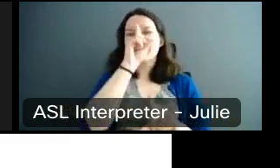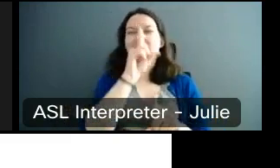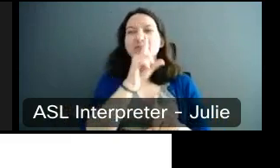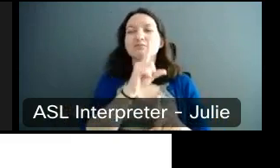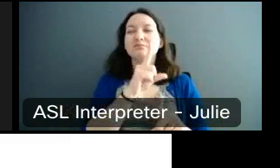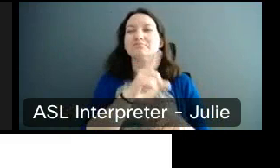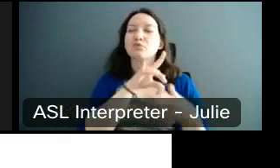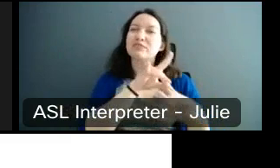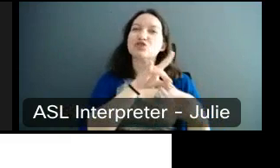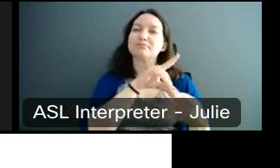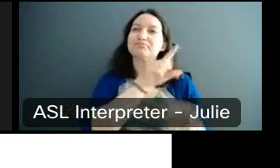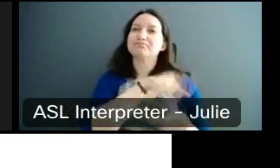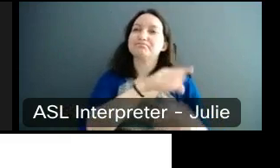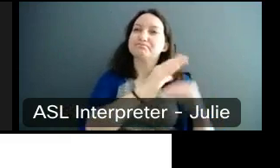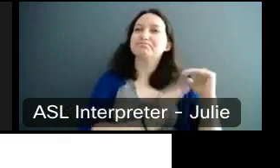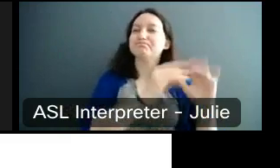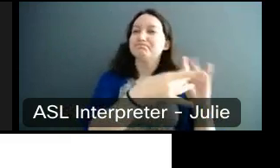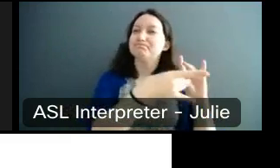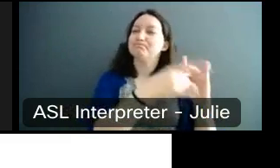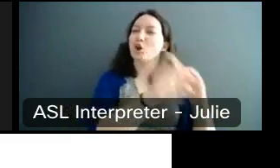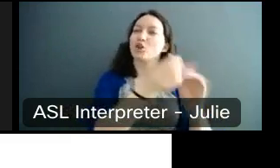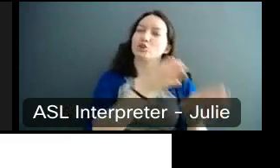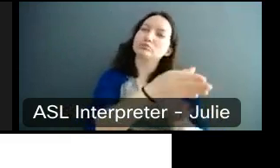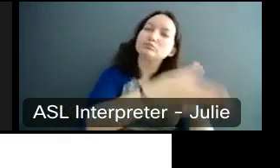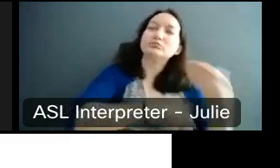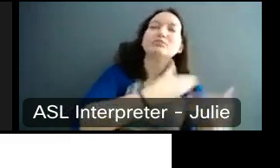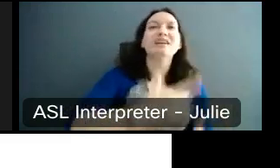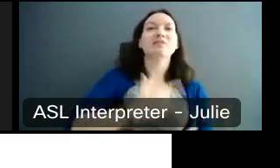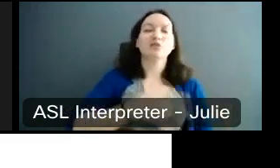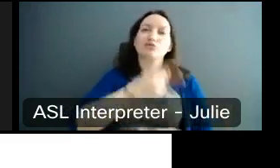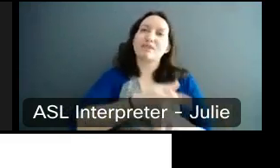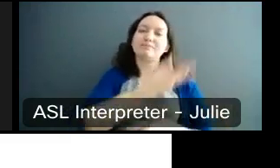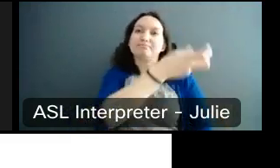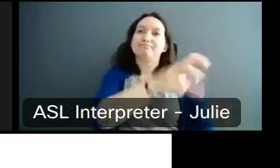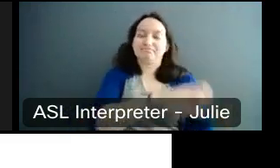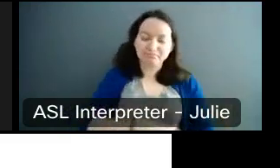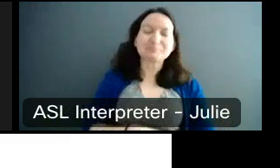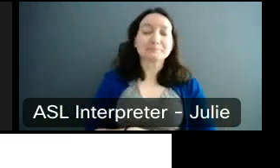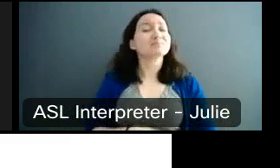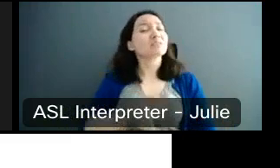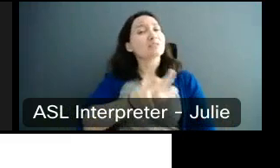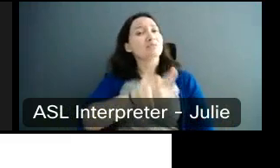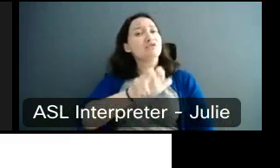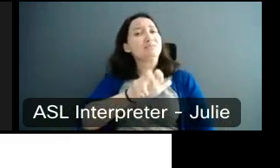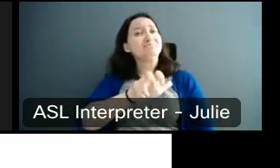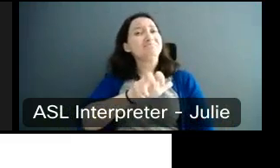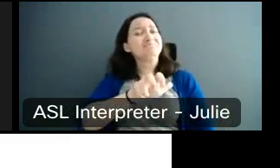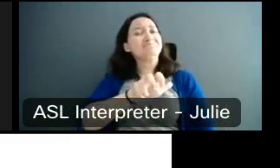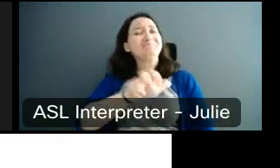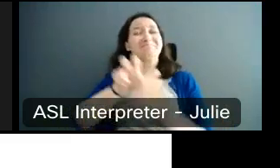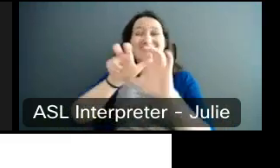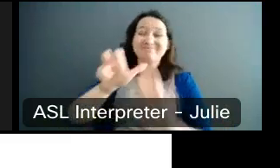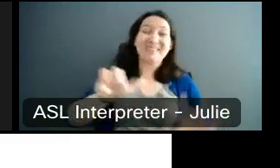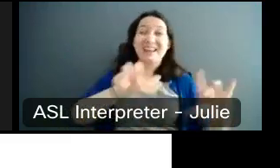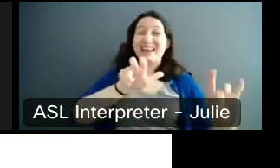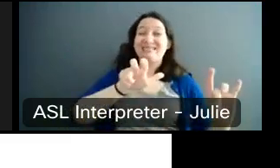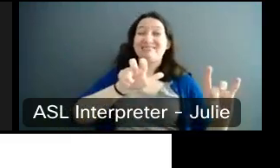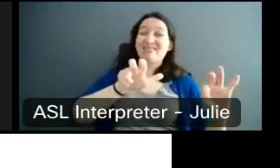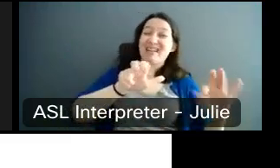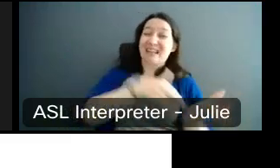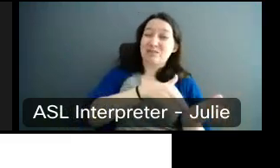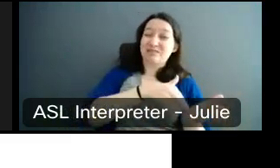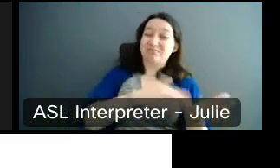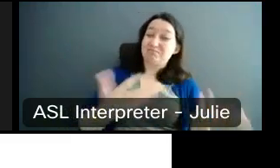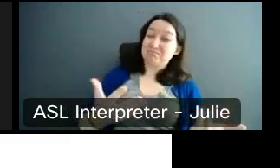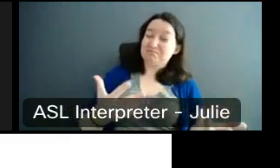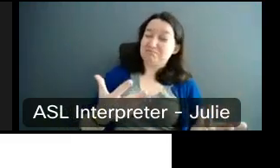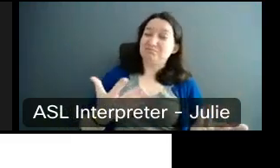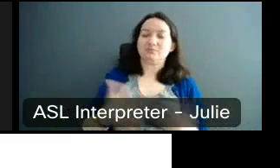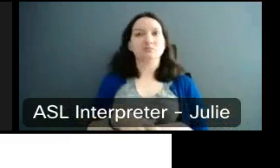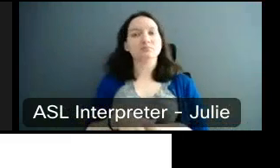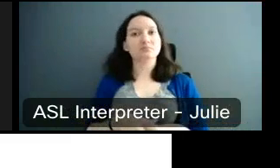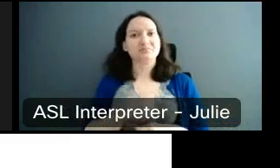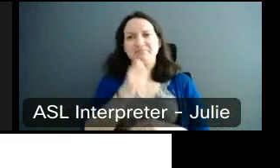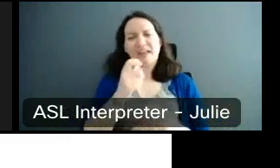That they're, they're building in other ways, and they felt it was the right move from here but again, 300 out of, uh, 8 or 9,000 beneficiaries and the whole thing. So, um, not not terribly material to our operations.